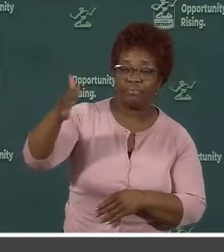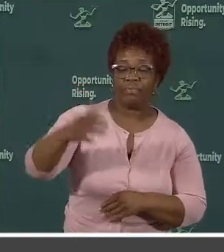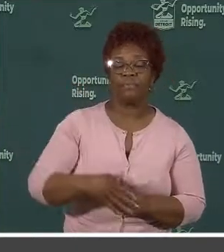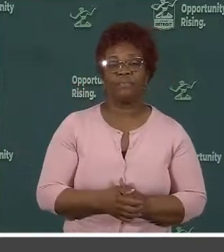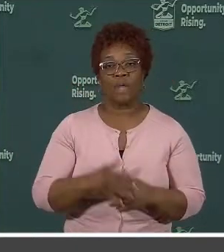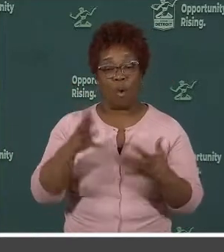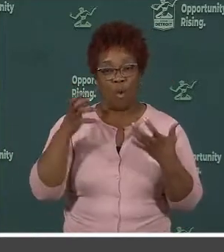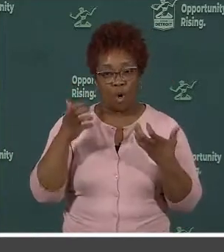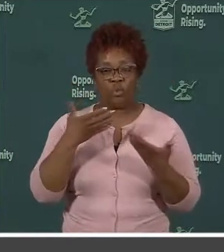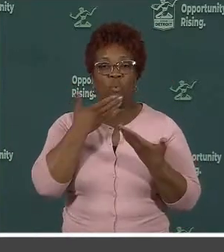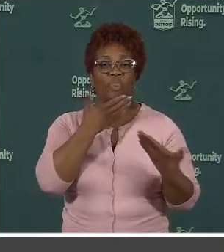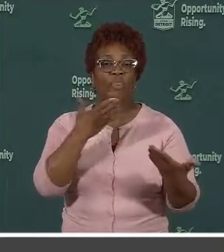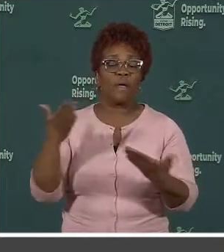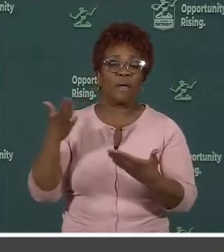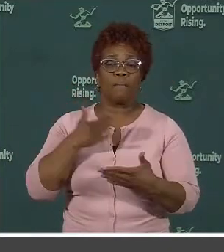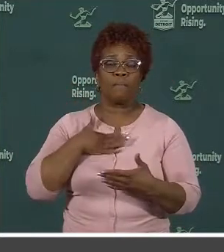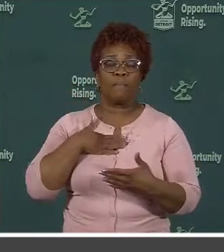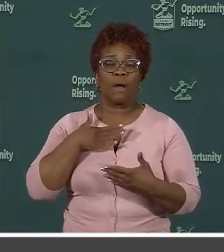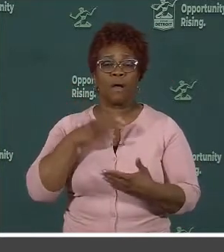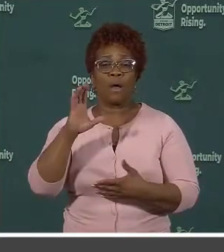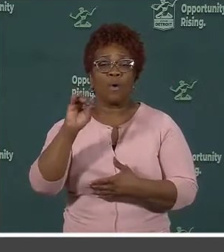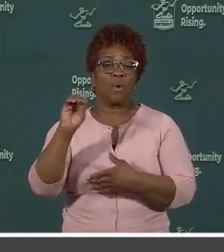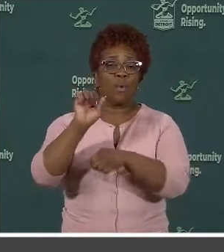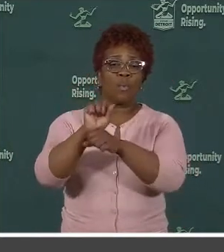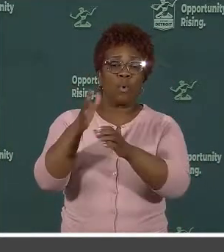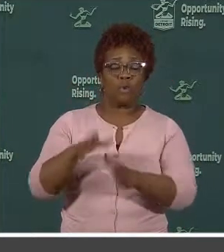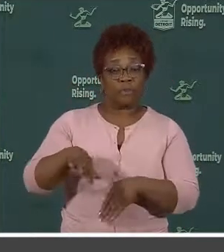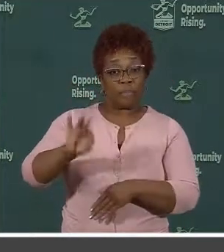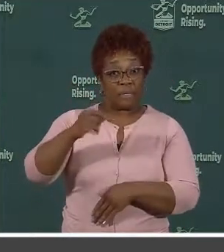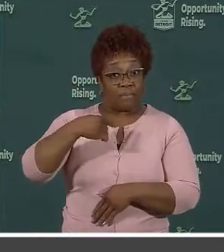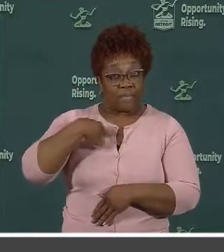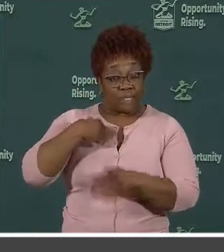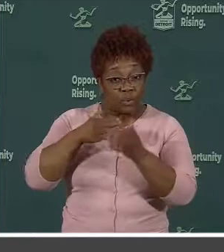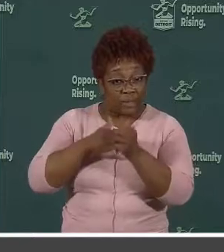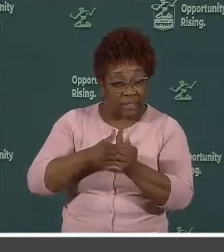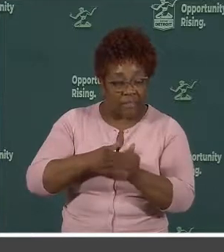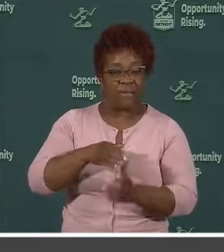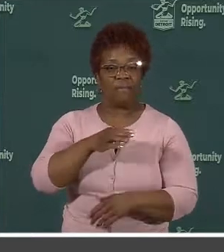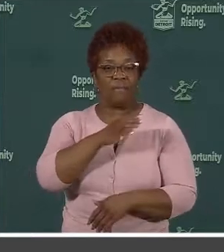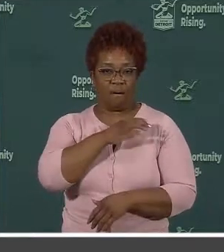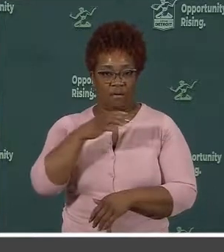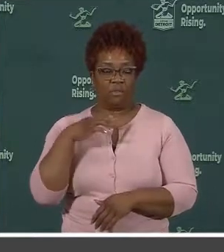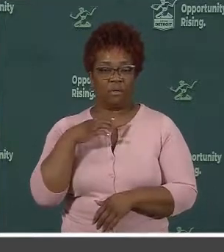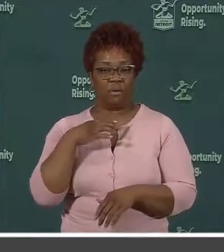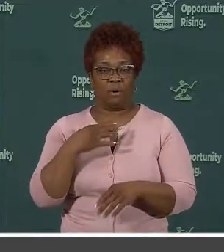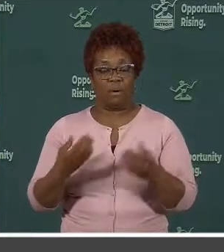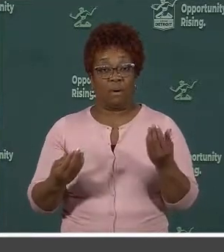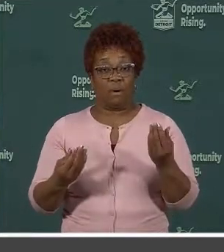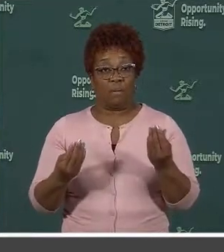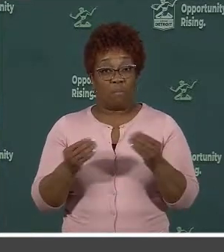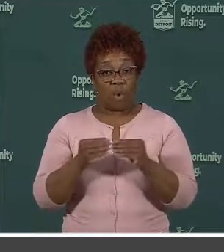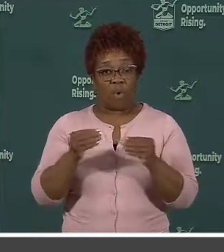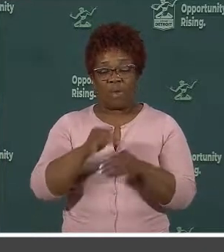COLLEAGUES FOR CHOOSING ME TO LEAD THIS COUNCIL BUT MORE IMPORTANTLY THE COMMITMENT TO WORK COLLECTIVELY TO IMPROVE